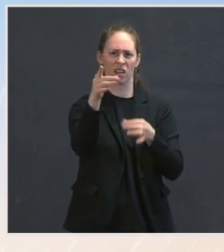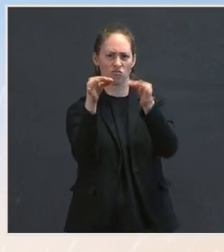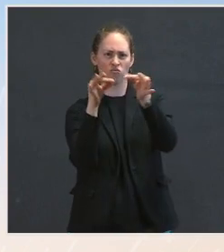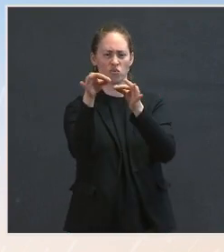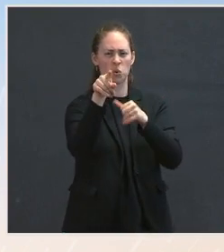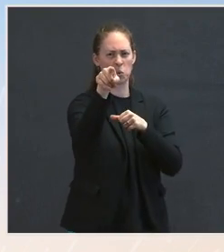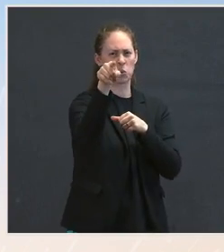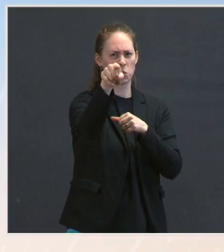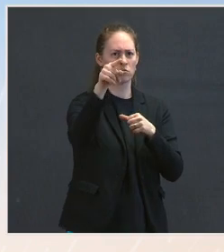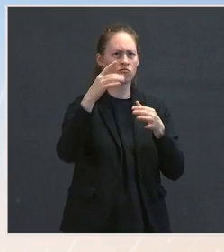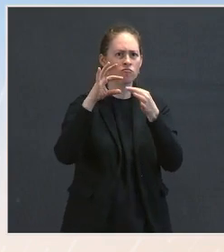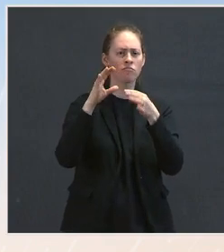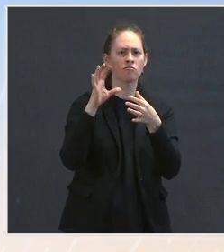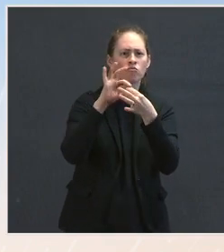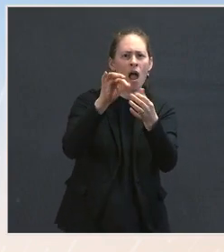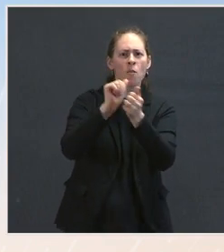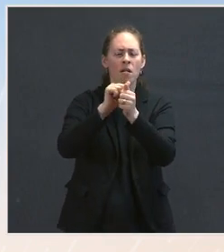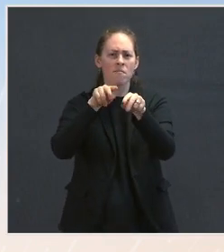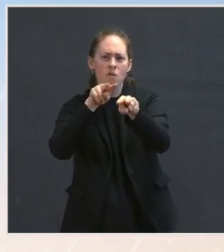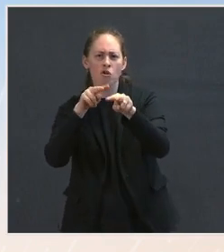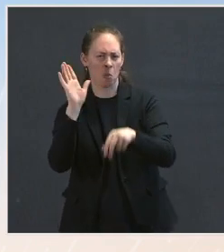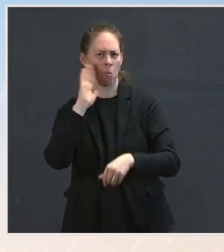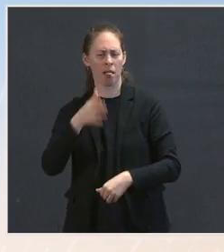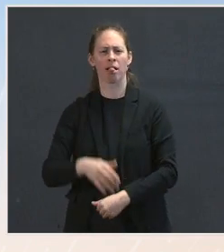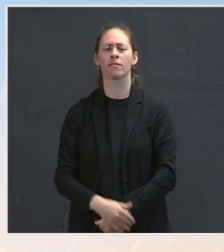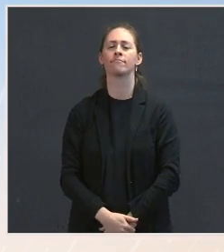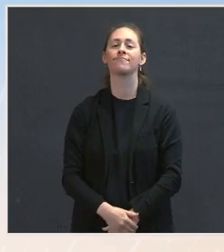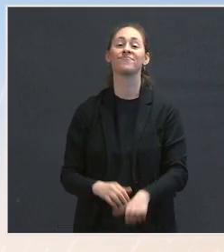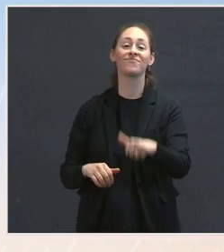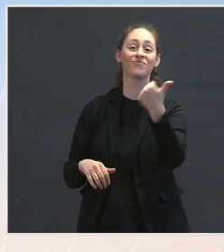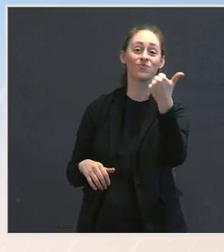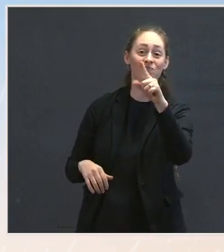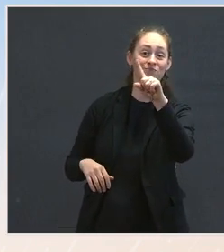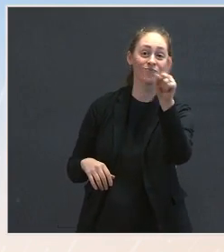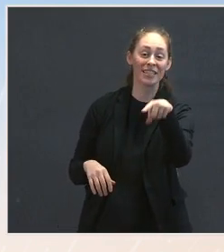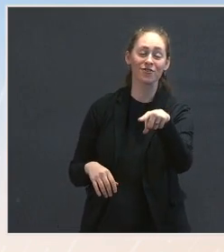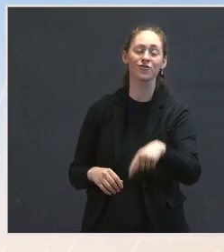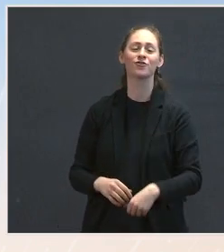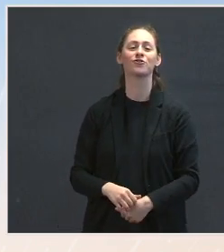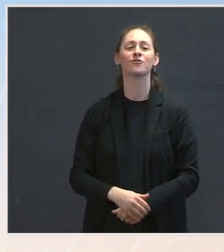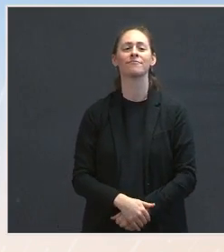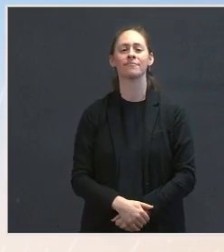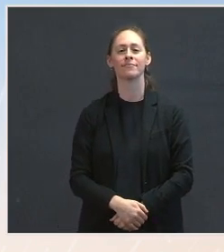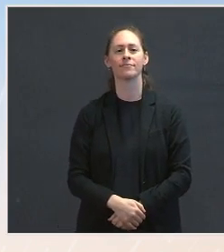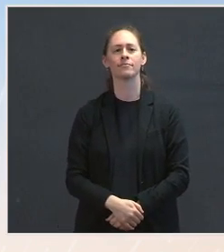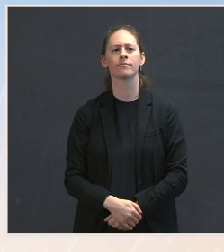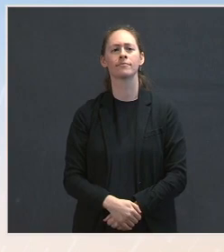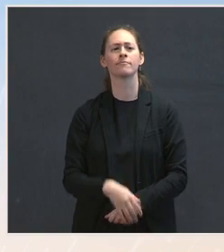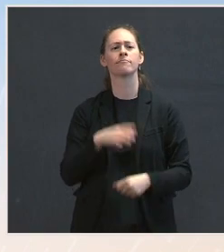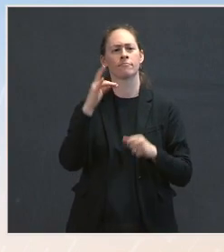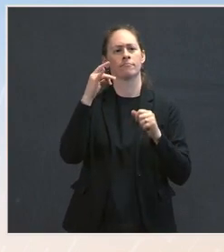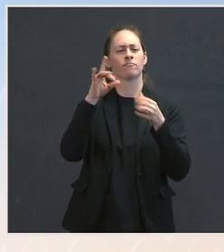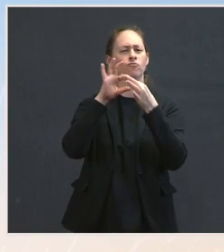The Press: Thank you. Ms. Psaki: Sure. Go ahead. The Press: The President is going to Texas tomorrow. He's obviously going to show empathy